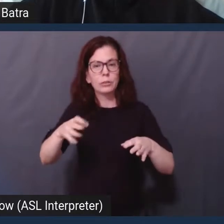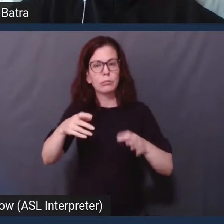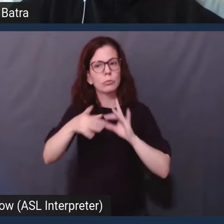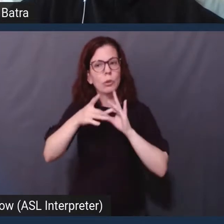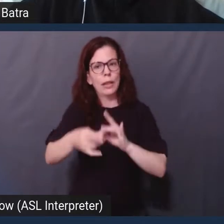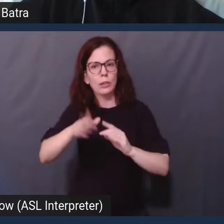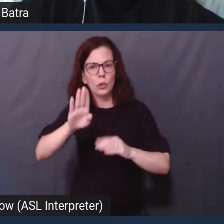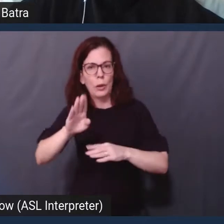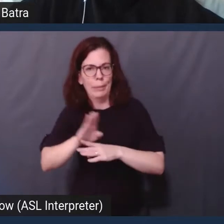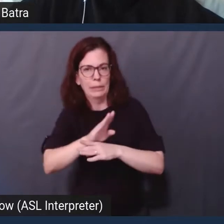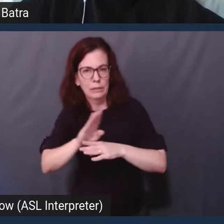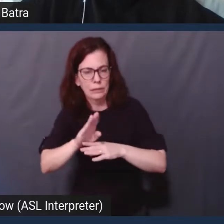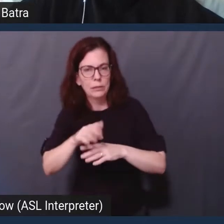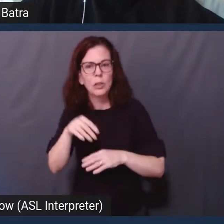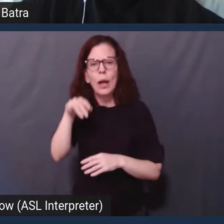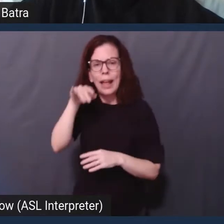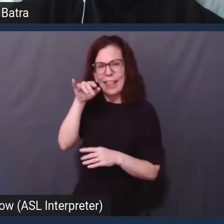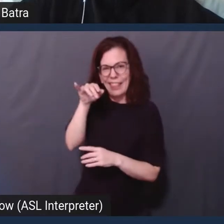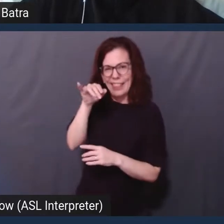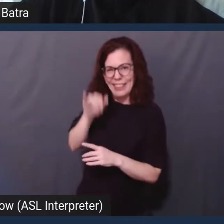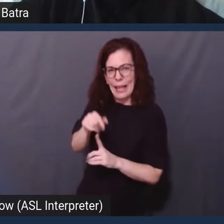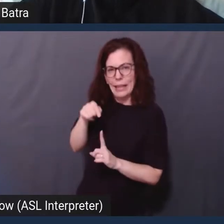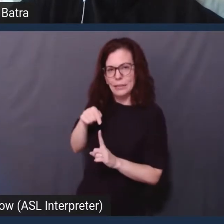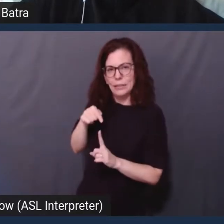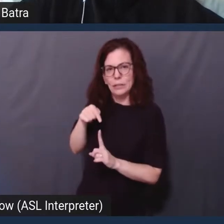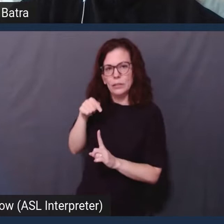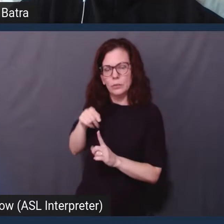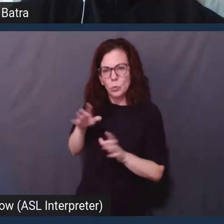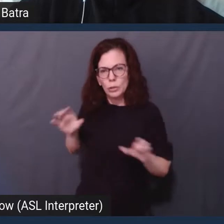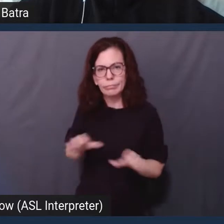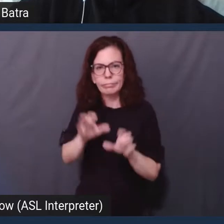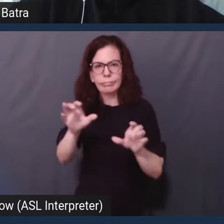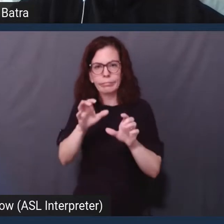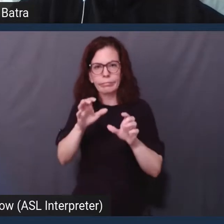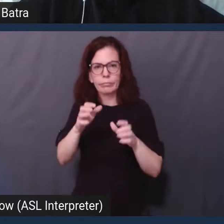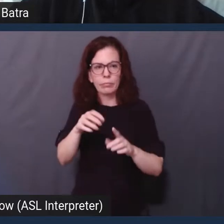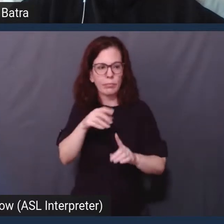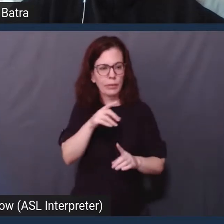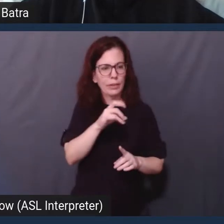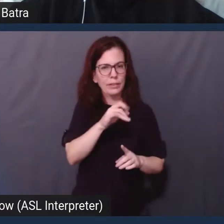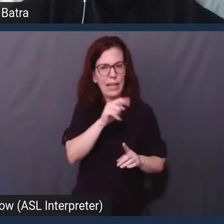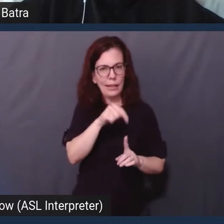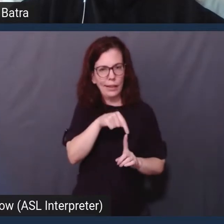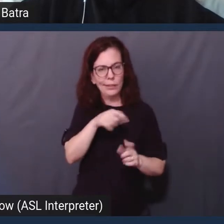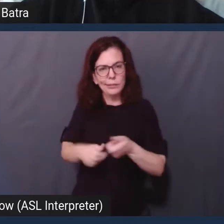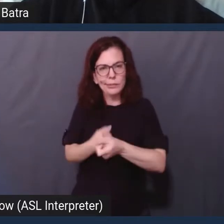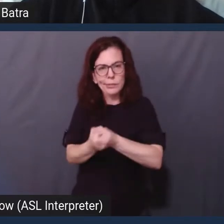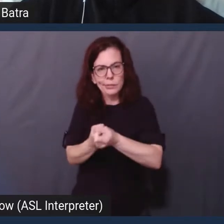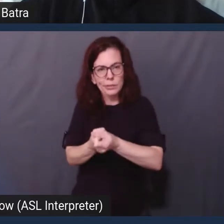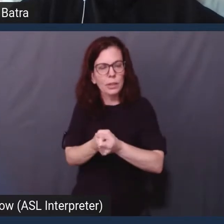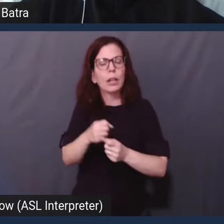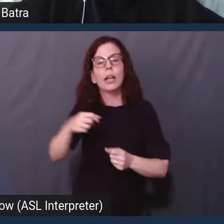So that's really what moves your business from the data perspective. And QuickSight lets you do that.